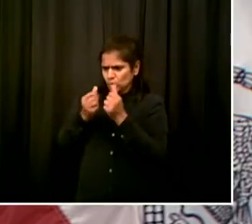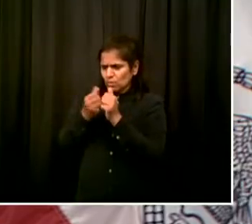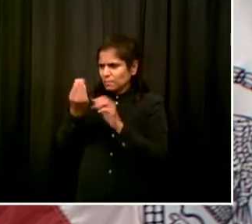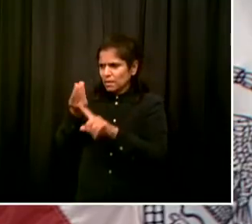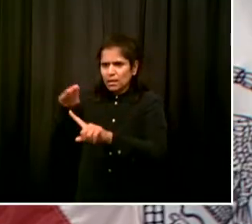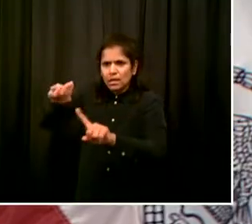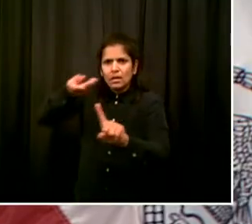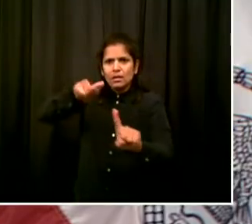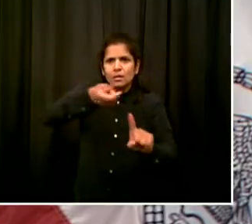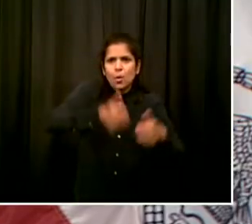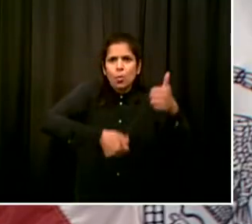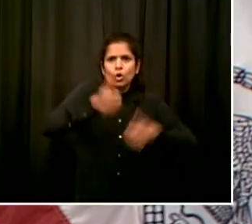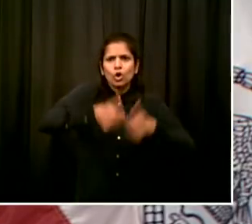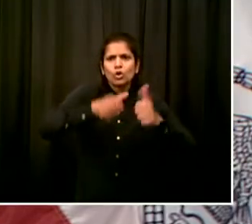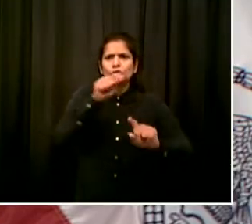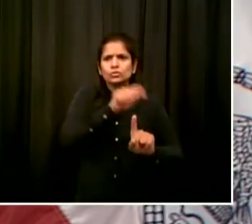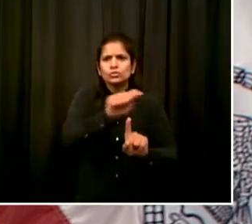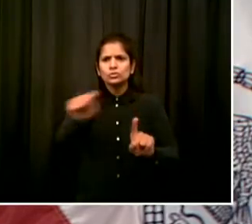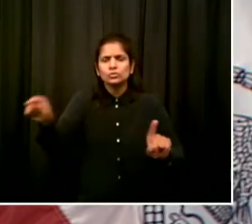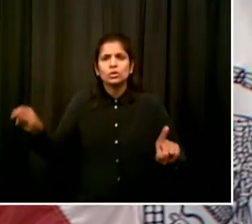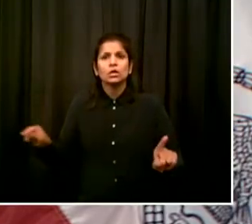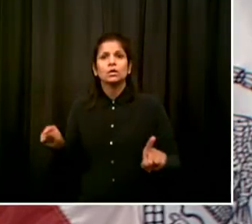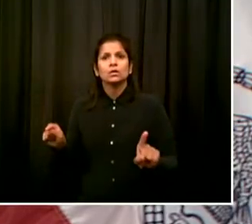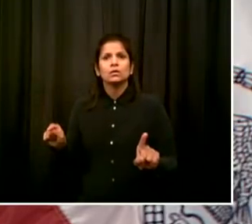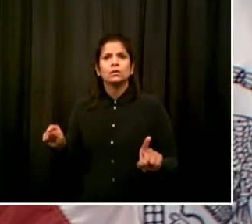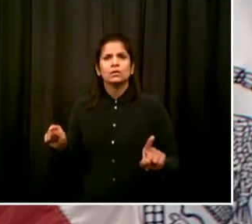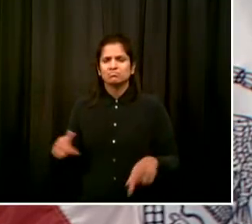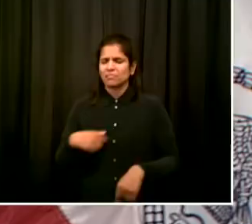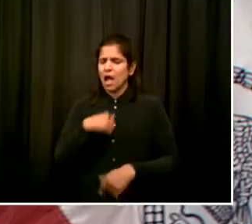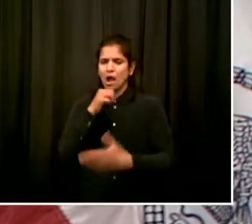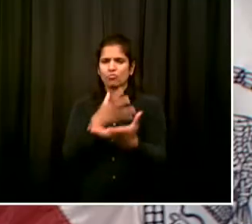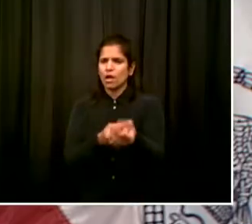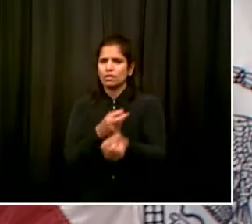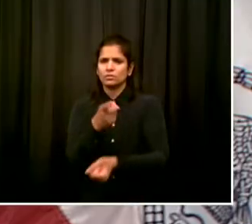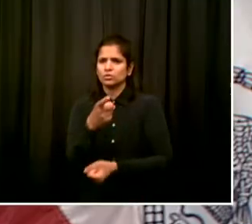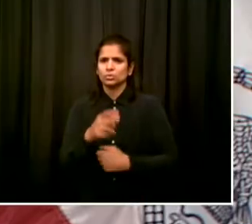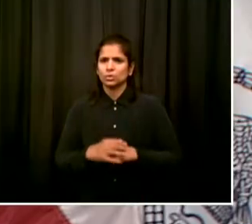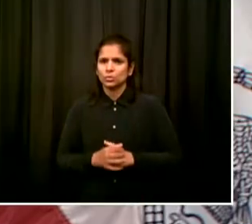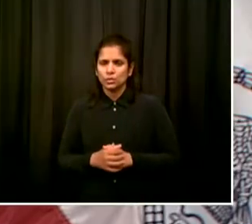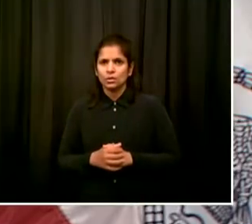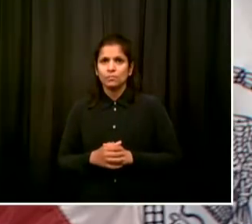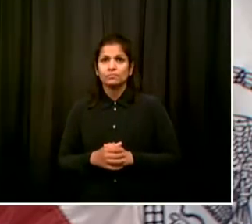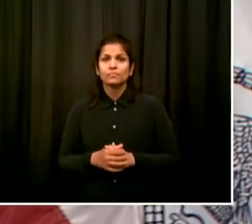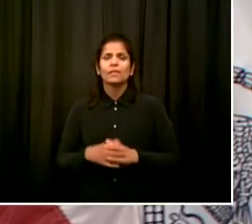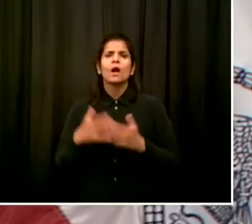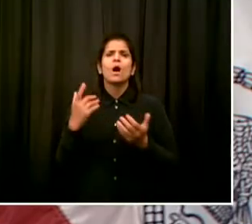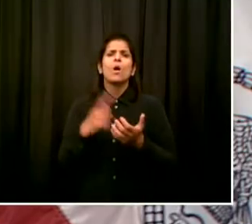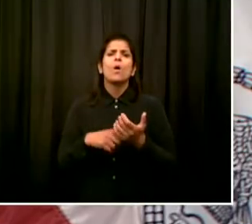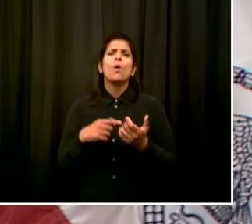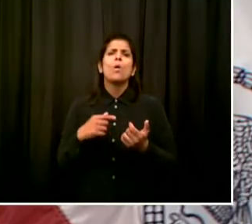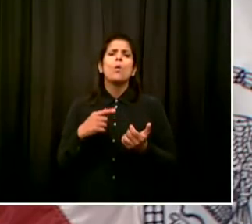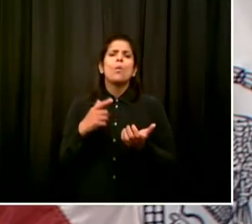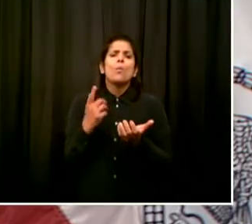WHAT WOULD YOU SAY TO THOSE THAT ARE